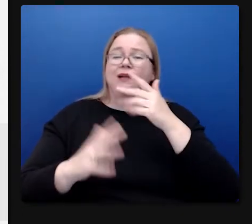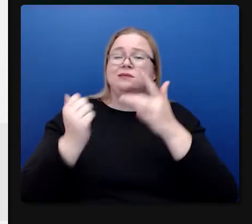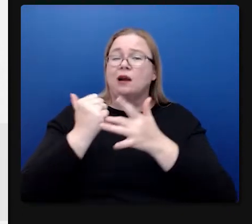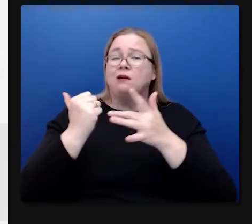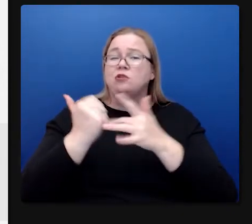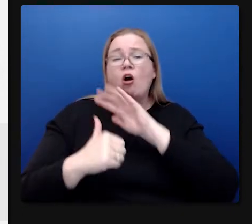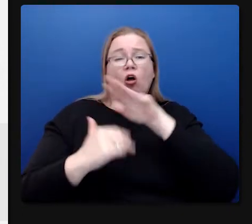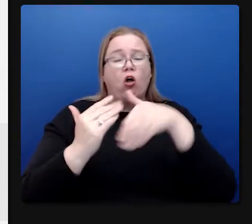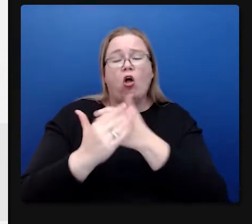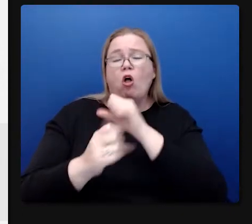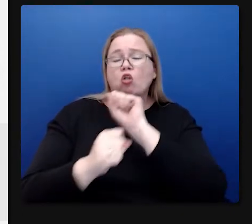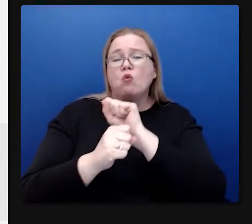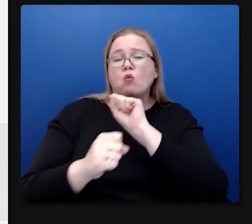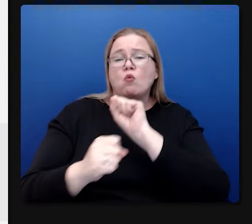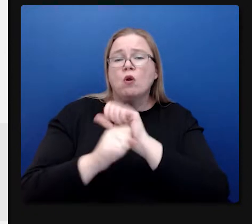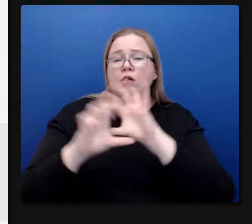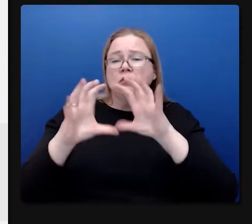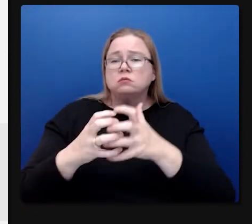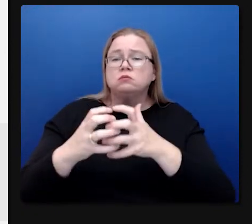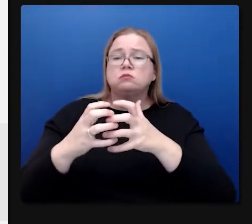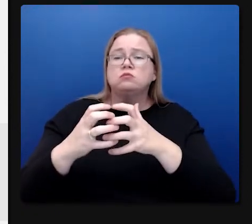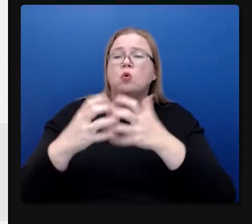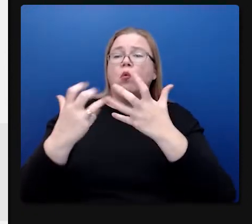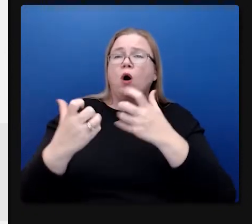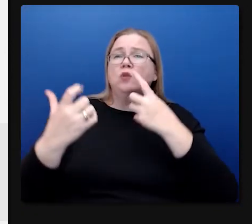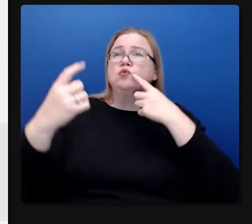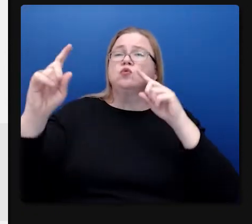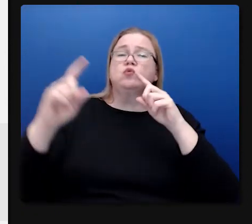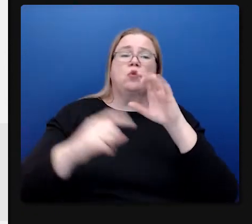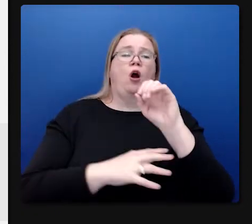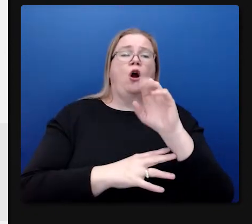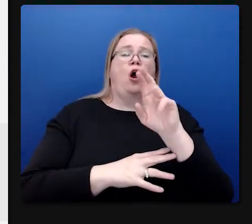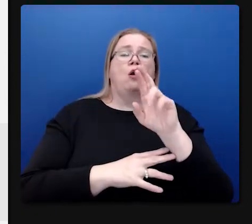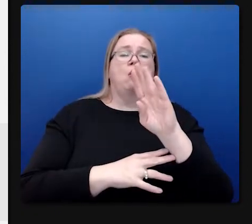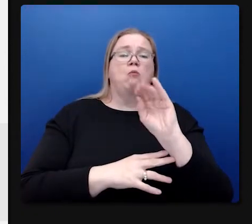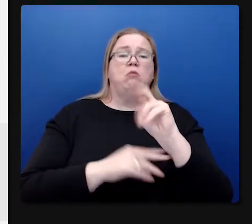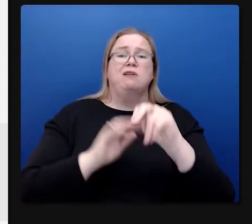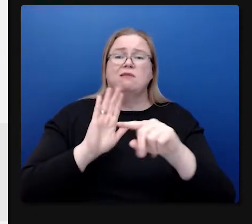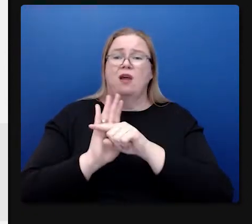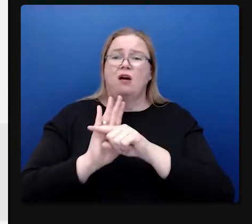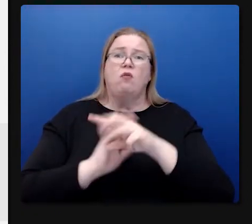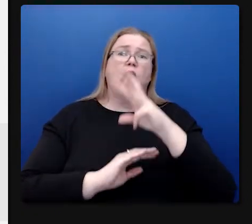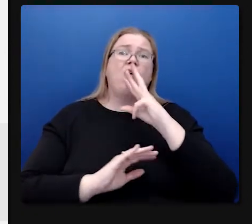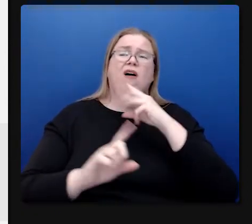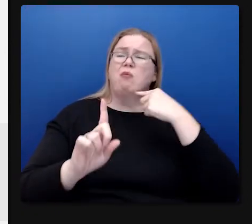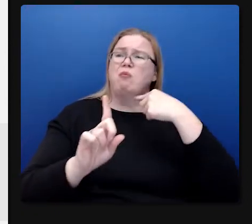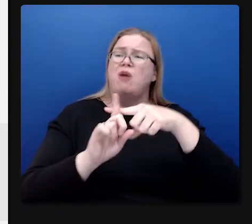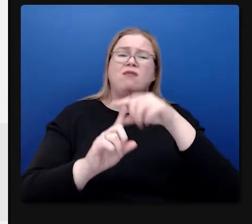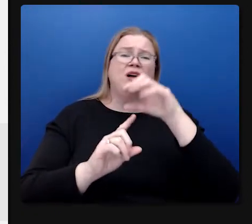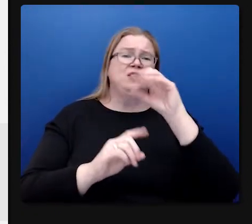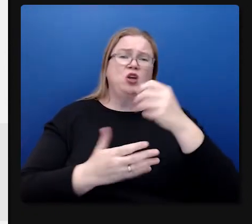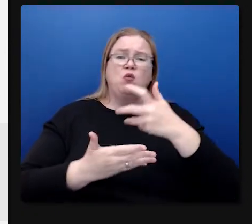and all of the workforce toward achieving carbon negative, water positive zero waste,